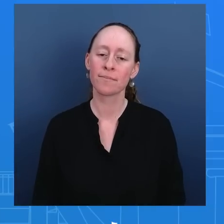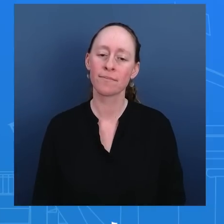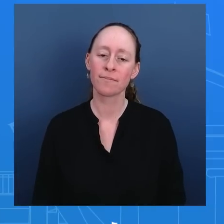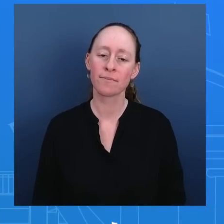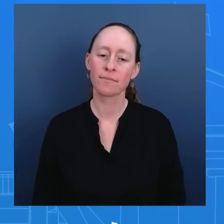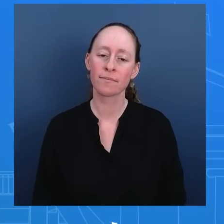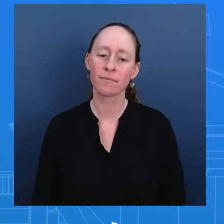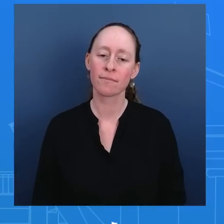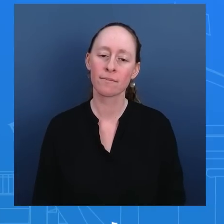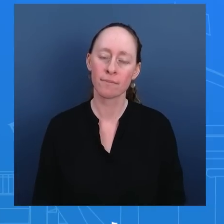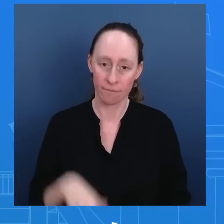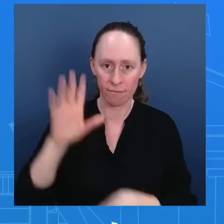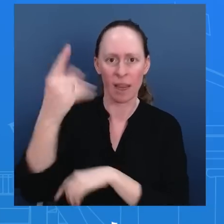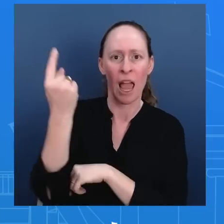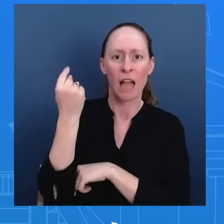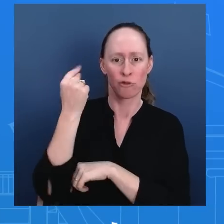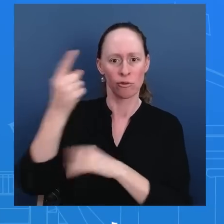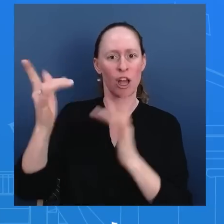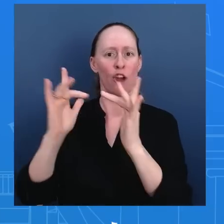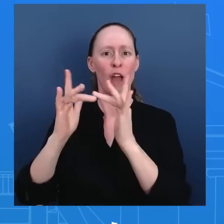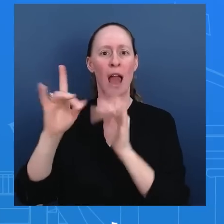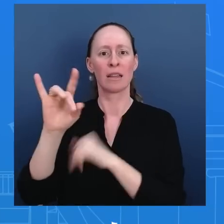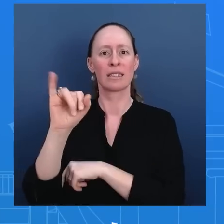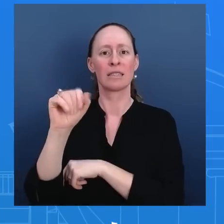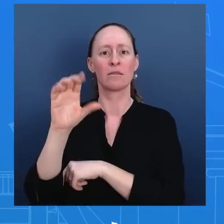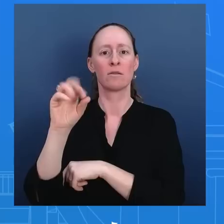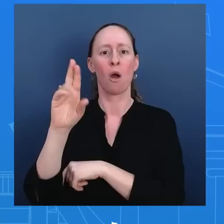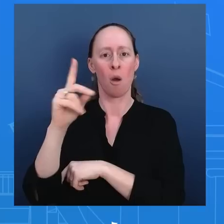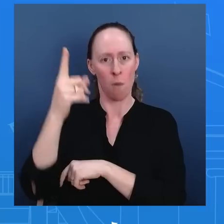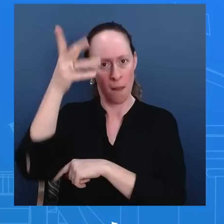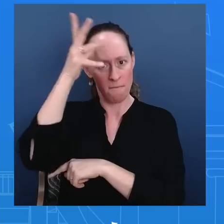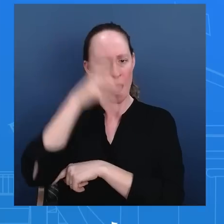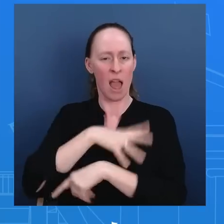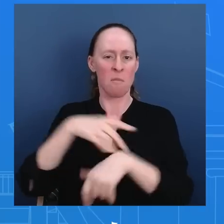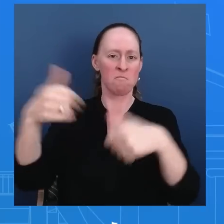to further safeguard national secrets? Ms. Jean-Pierre: I’m not going to get into --